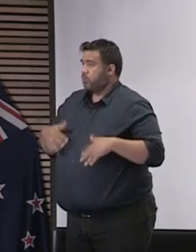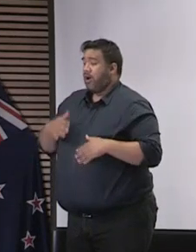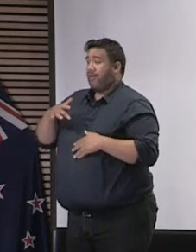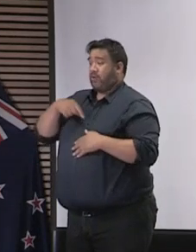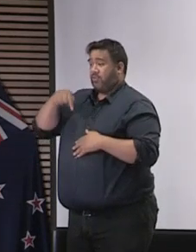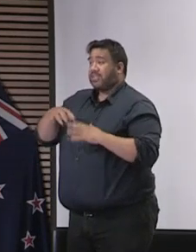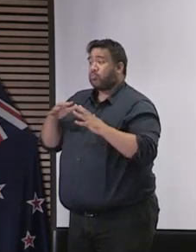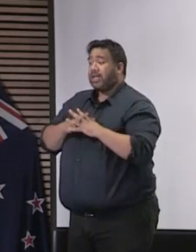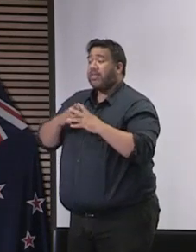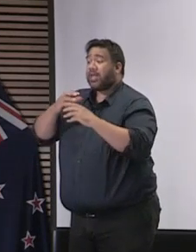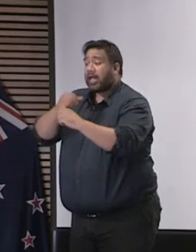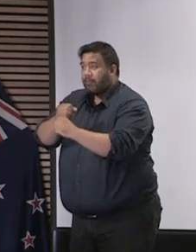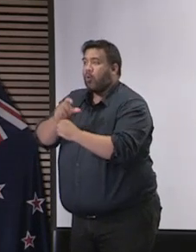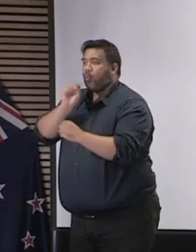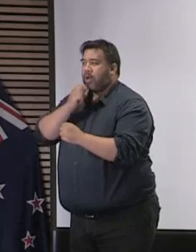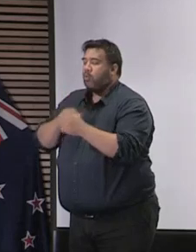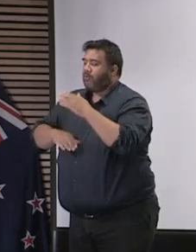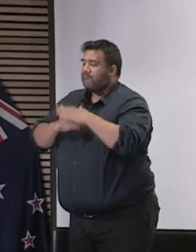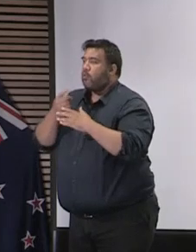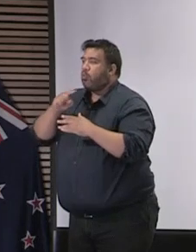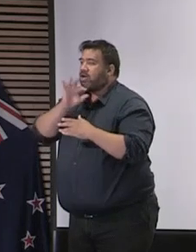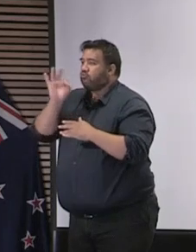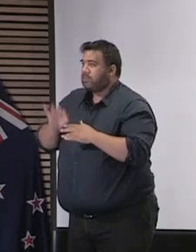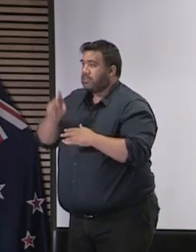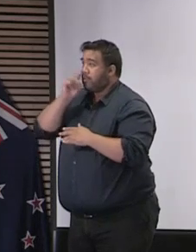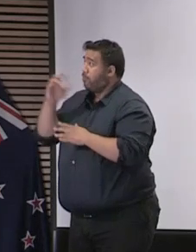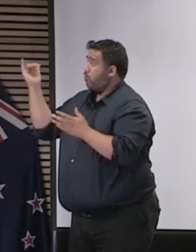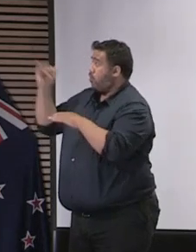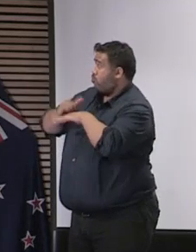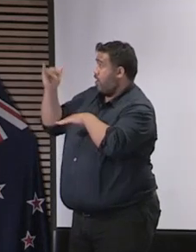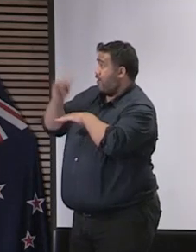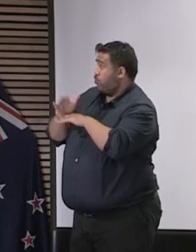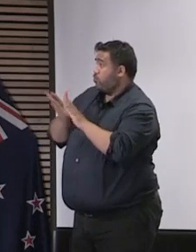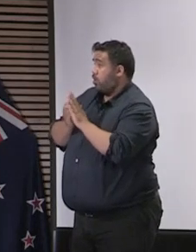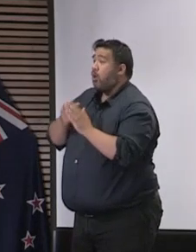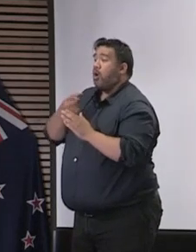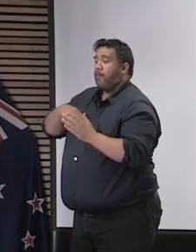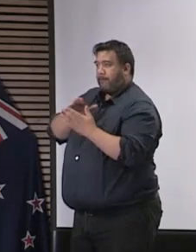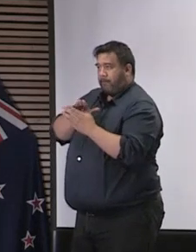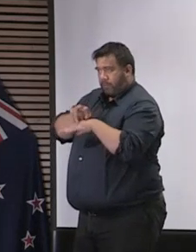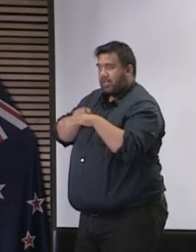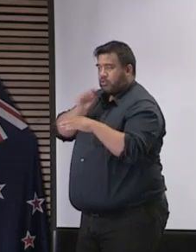yesterday alone. I'm confident that by the end of the week,